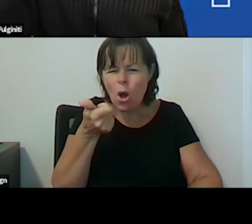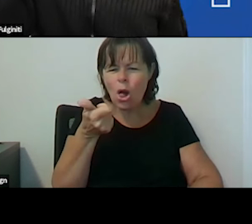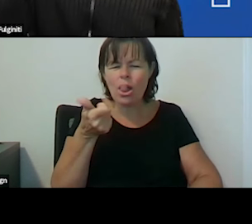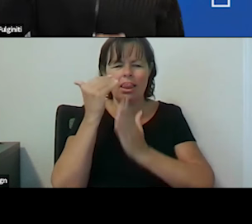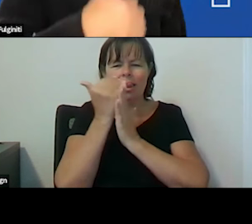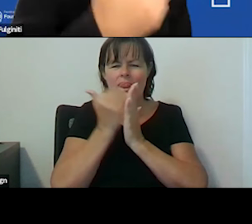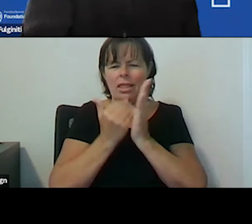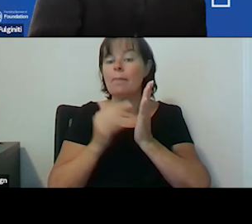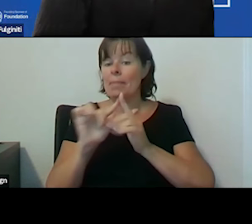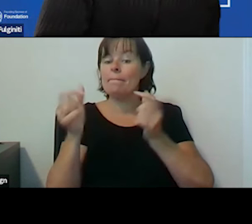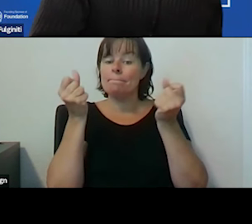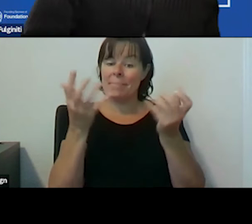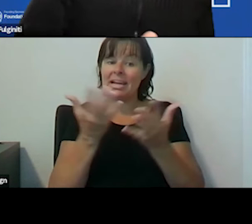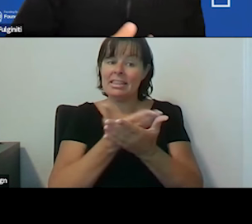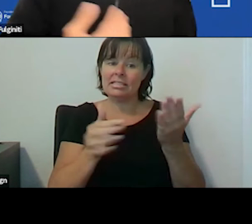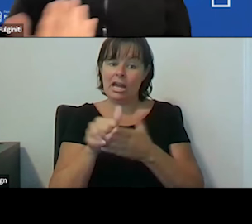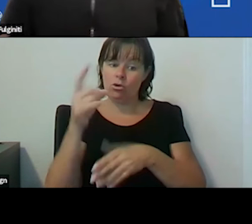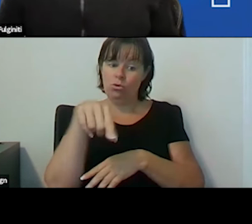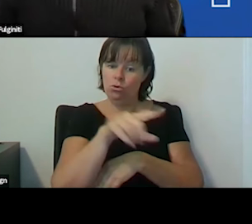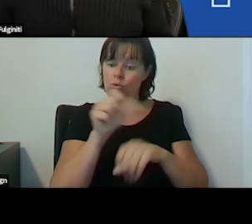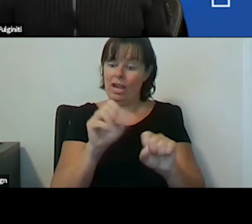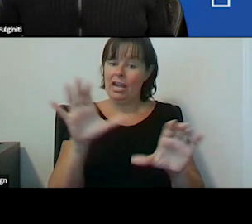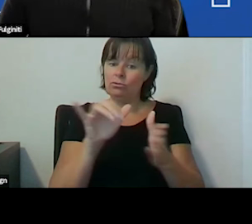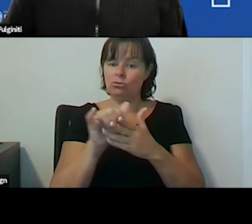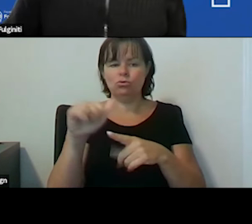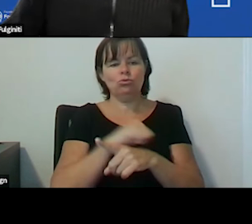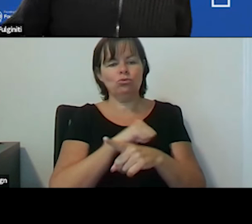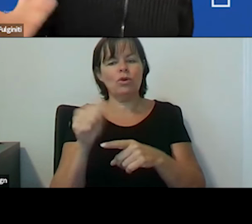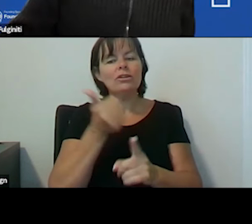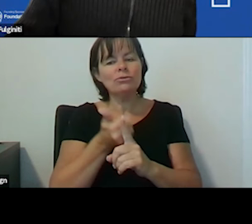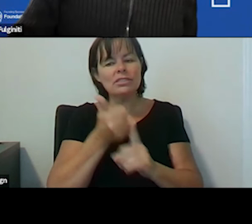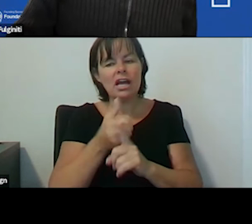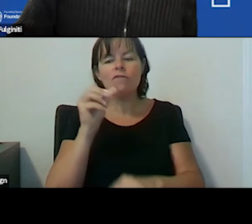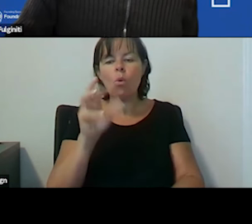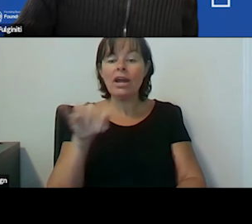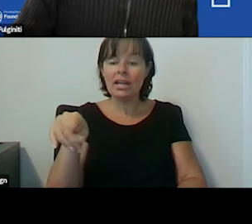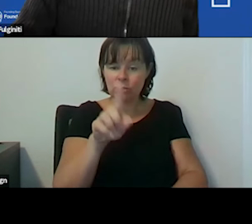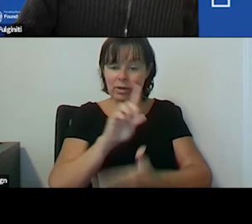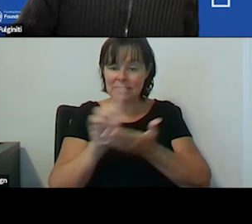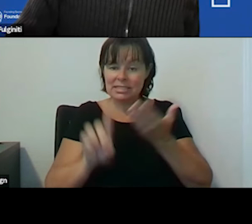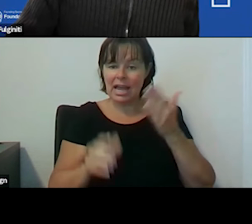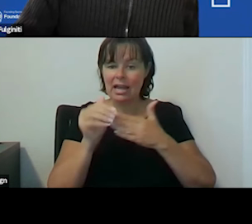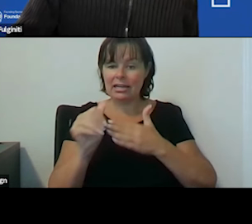to either train yourself or if you're a design leader get get your team into training for sure